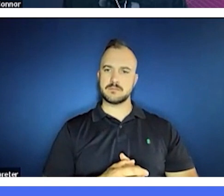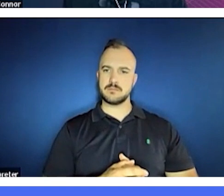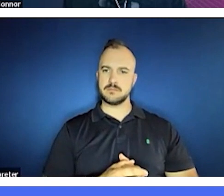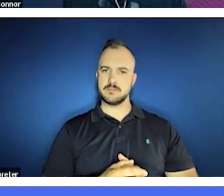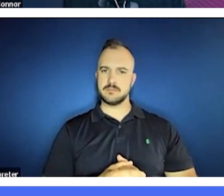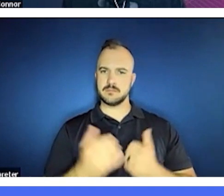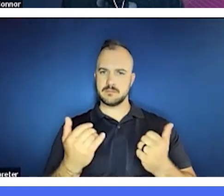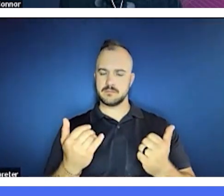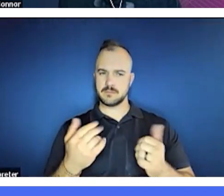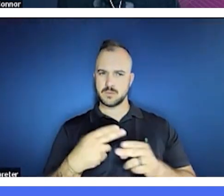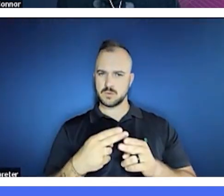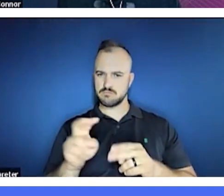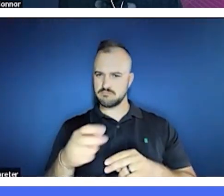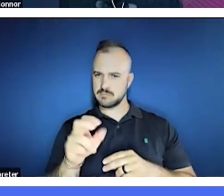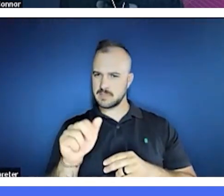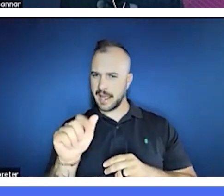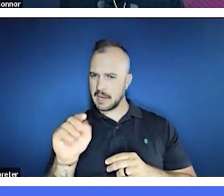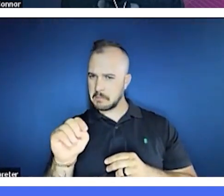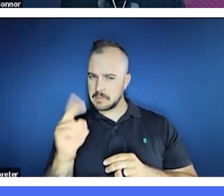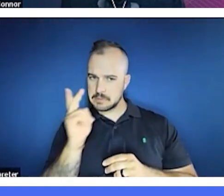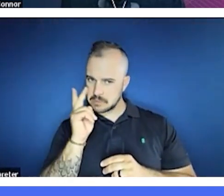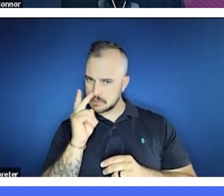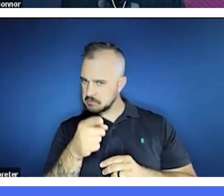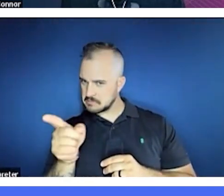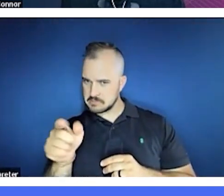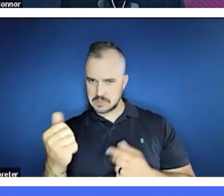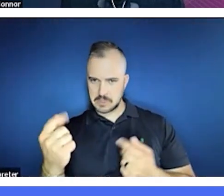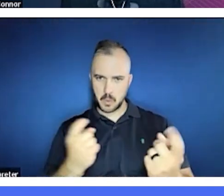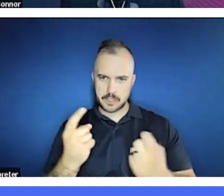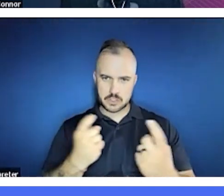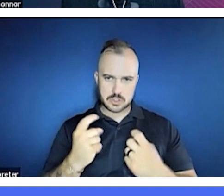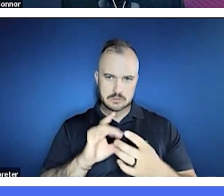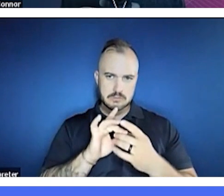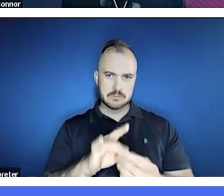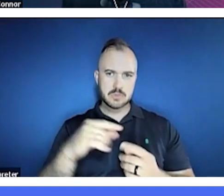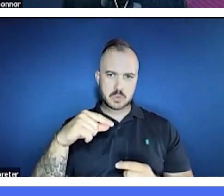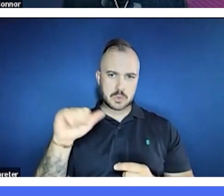in just a second and see if there are any questions that we have in our Q&A section. And I encourage all of you